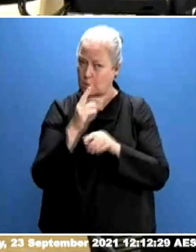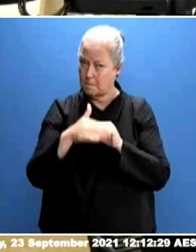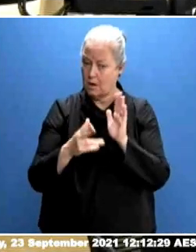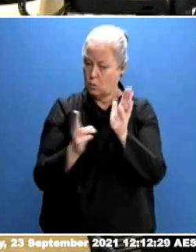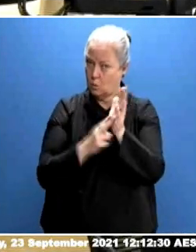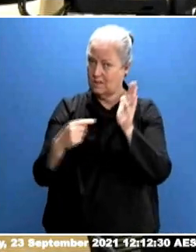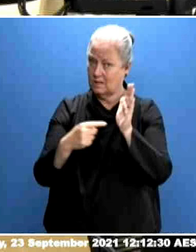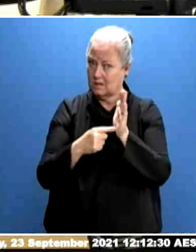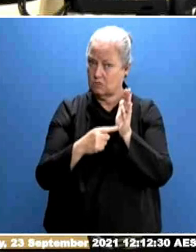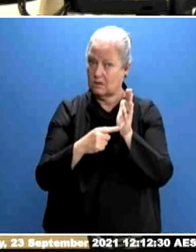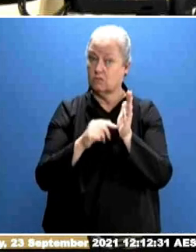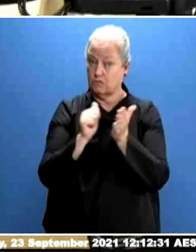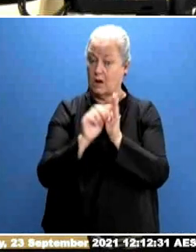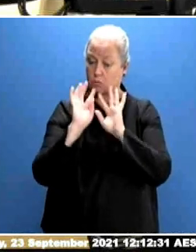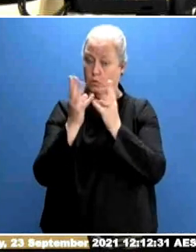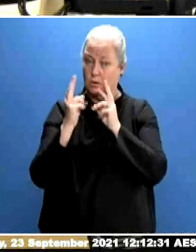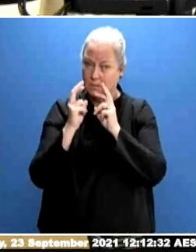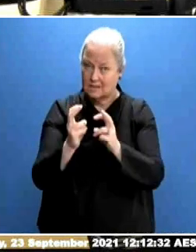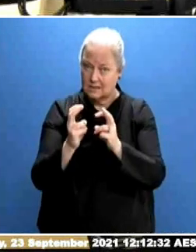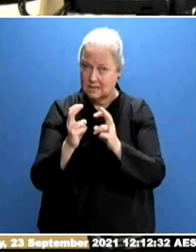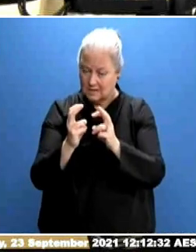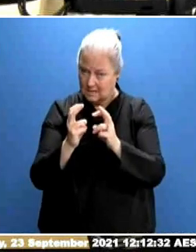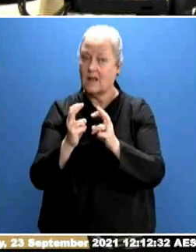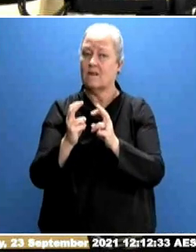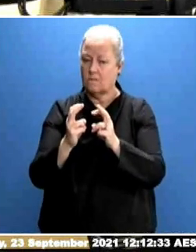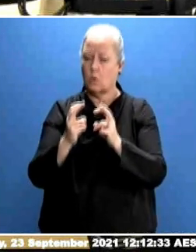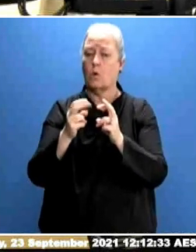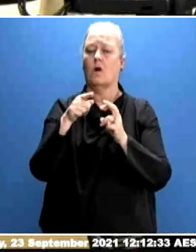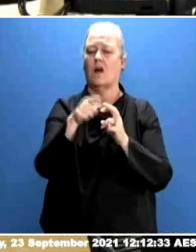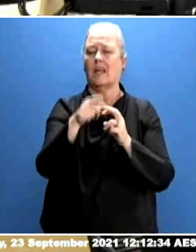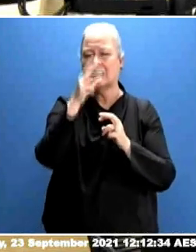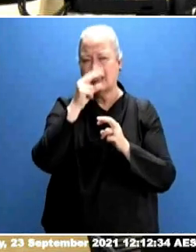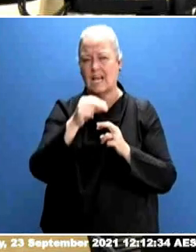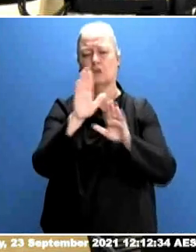Royal Commission into the Detention of Young People in the Territory? That's right, yes.